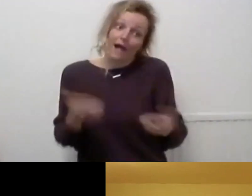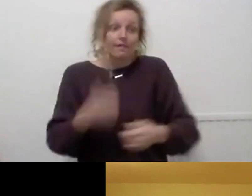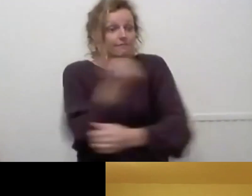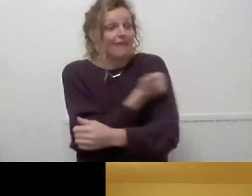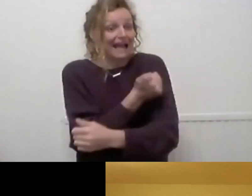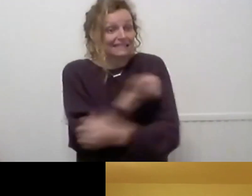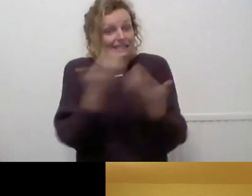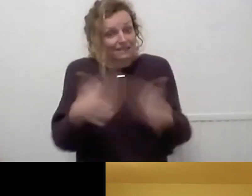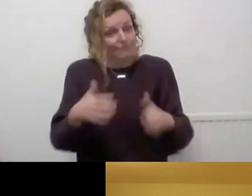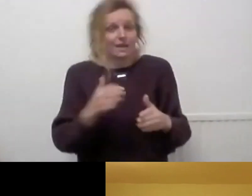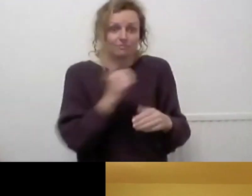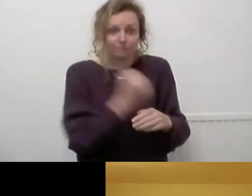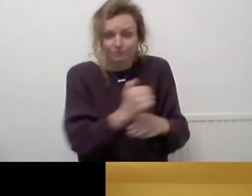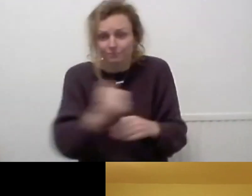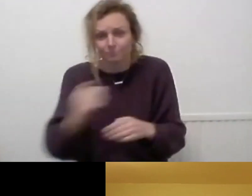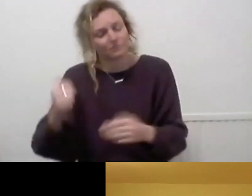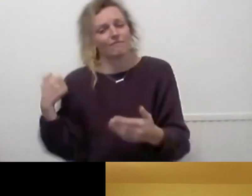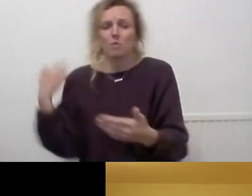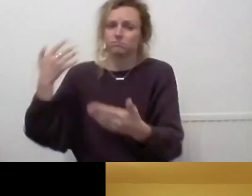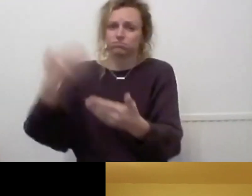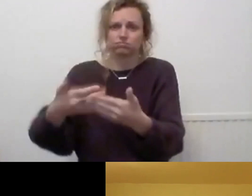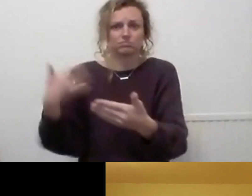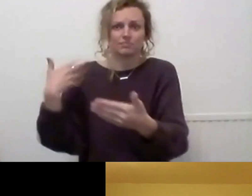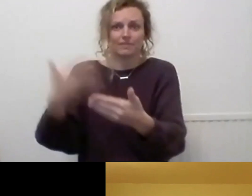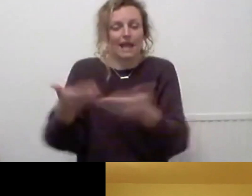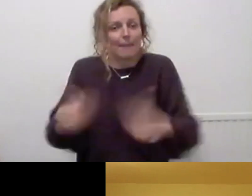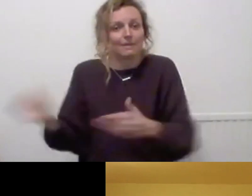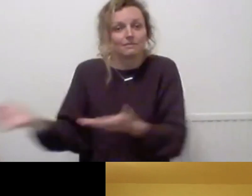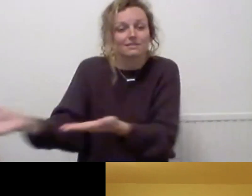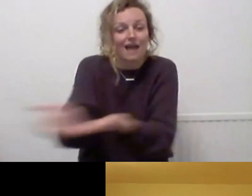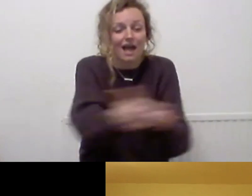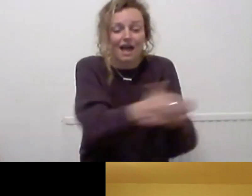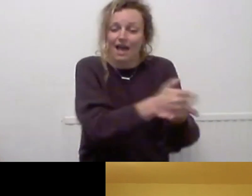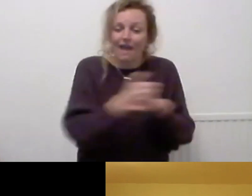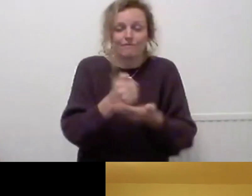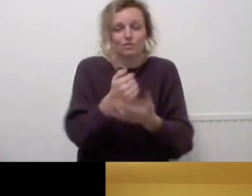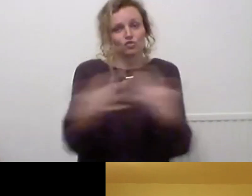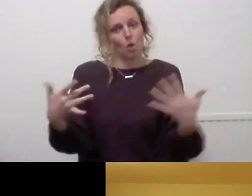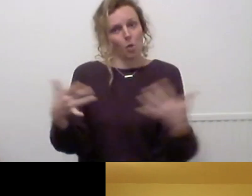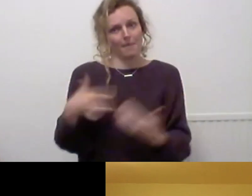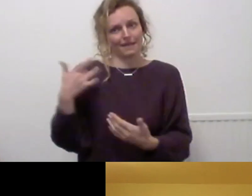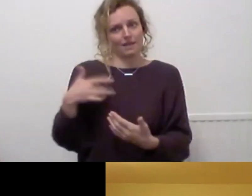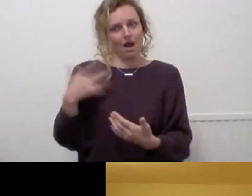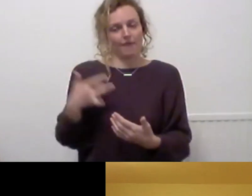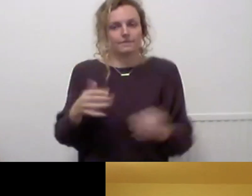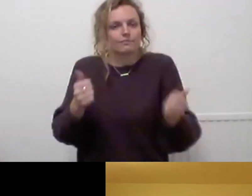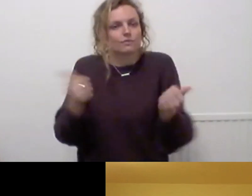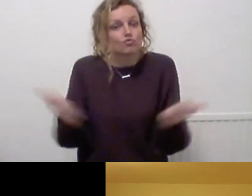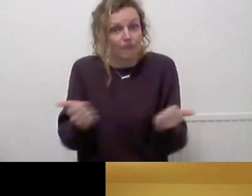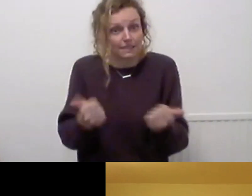saved countless numbers of lives. So and already we have information from people fascinators since